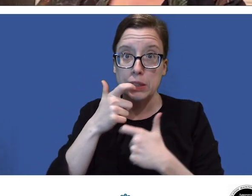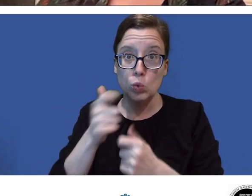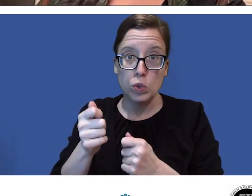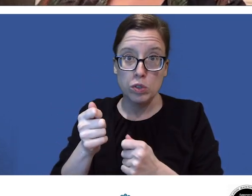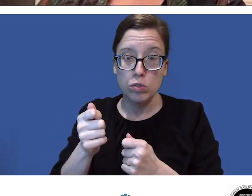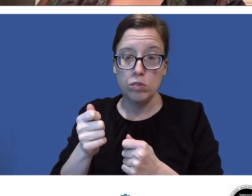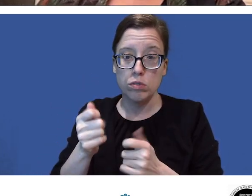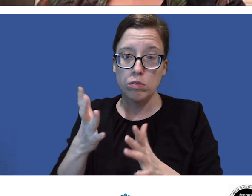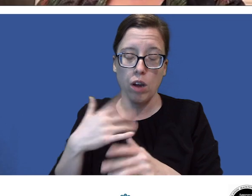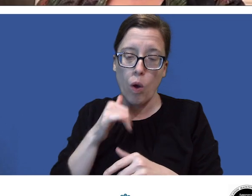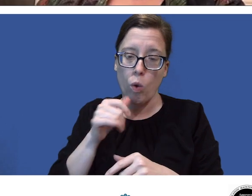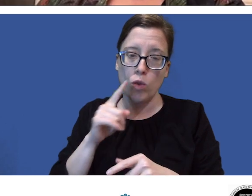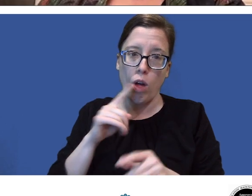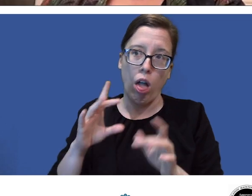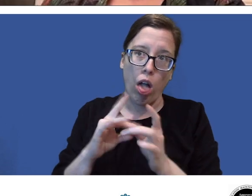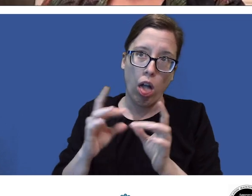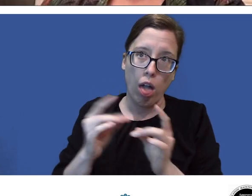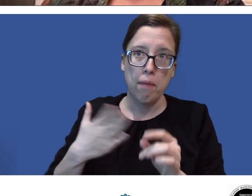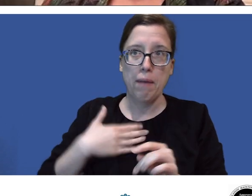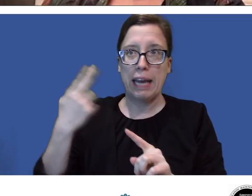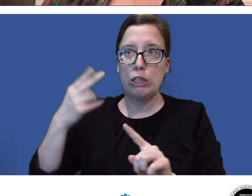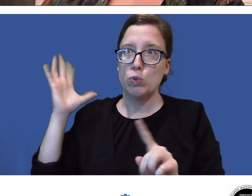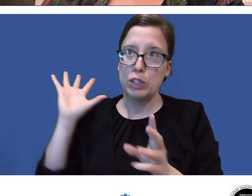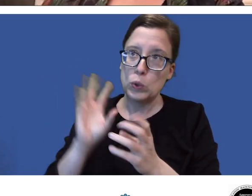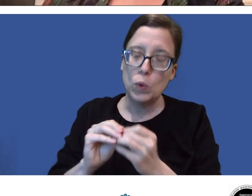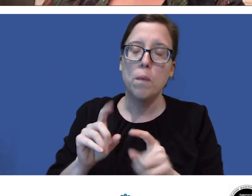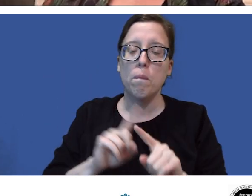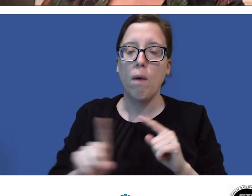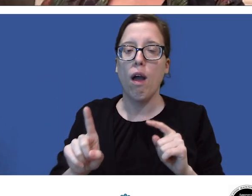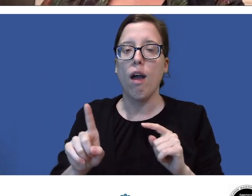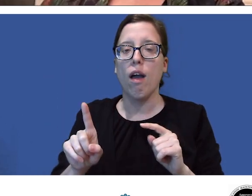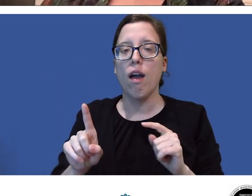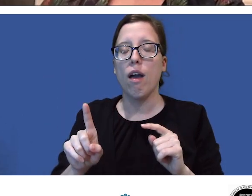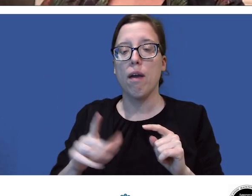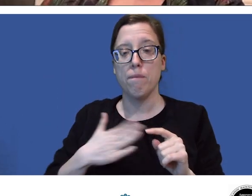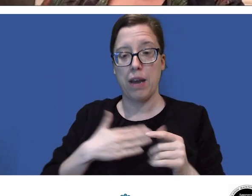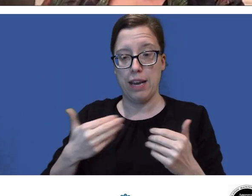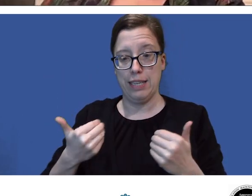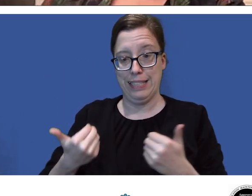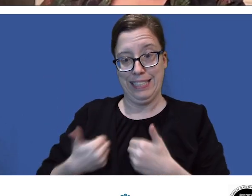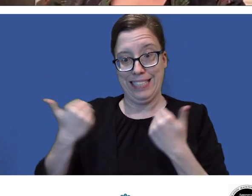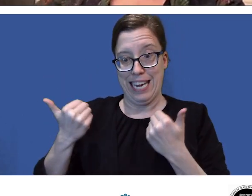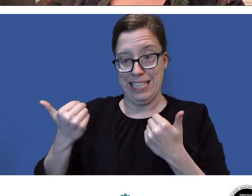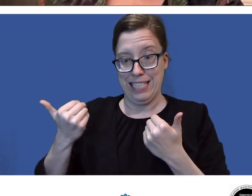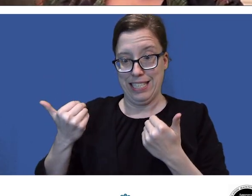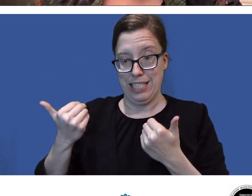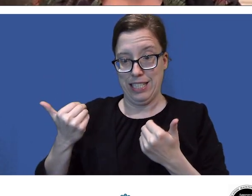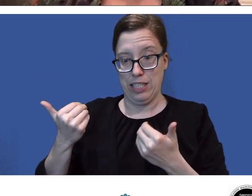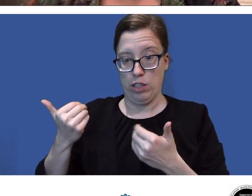know–I'm not going to bore you with my history– my youngest learner, when I taught public schools,